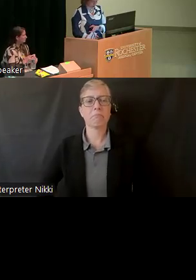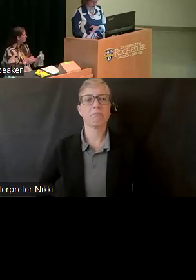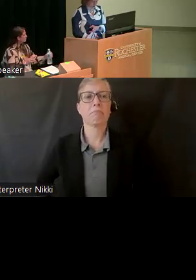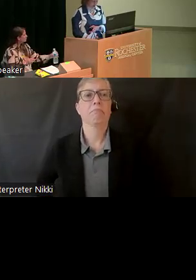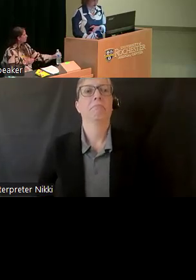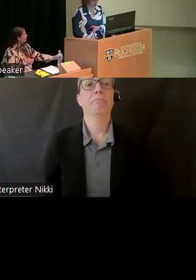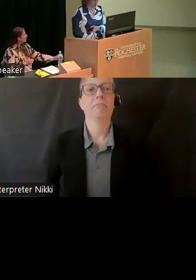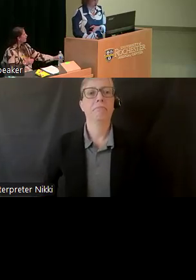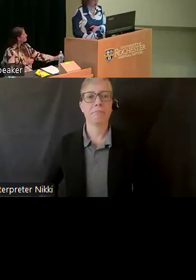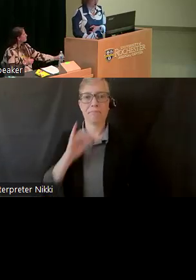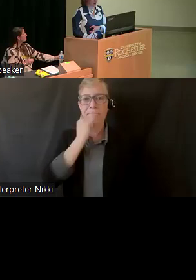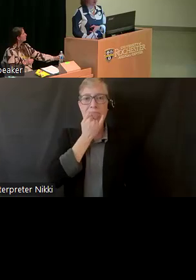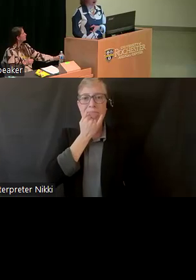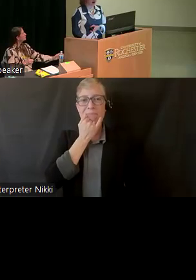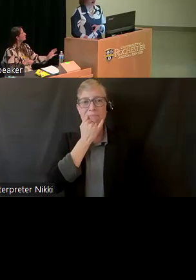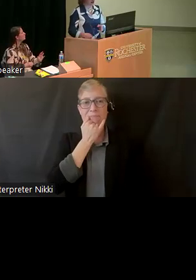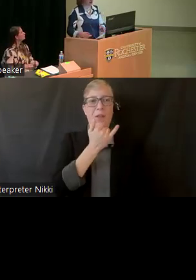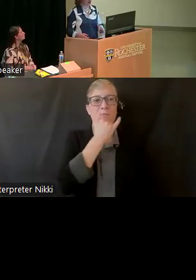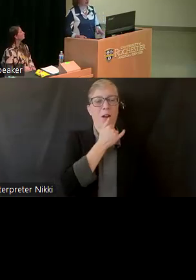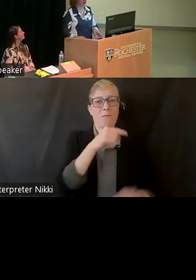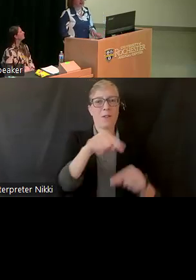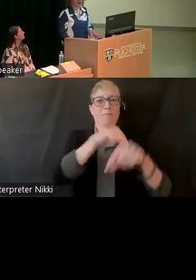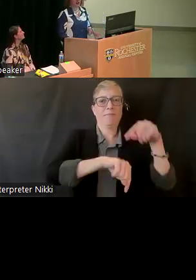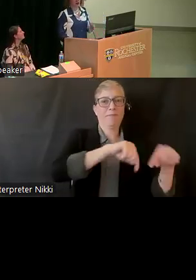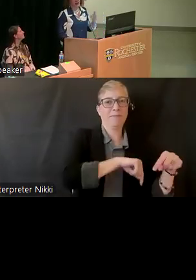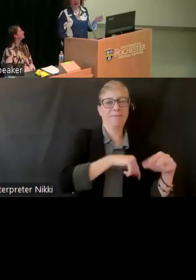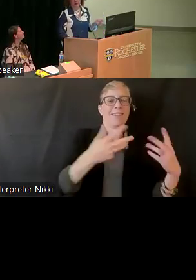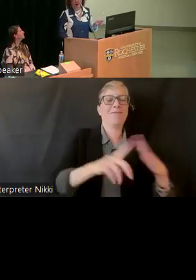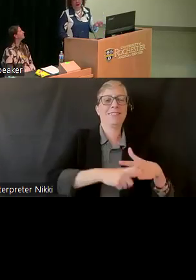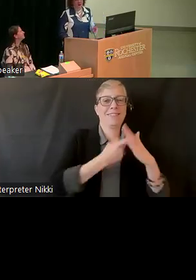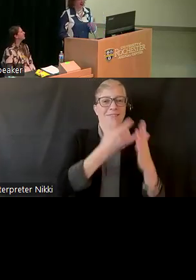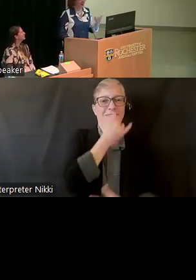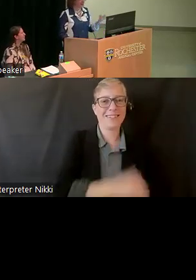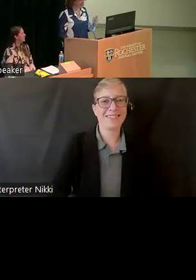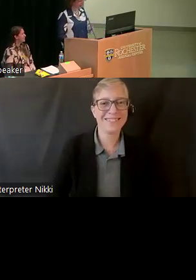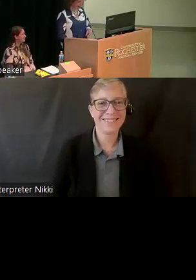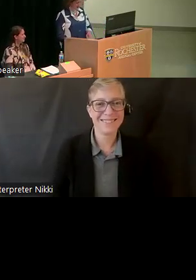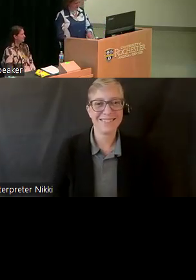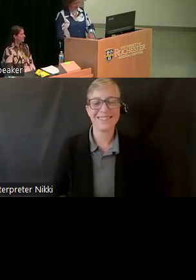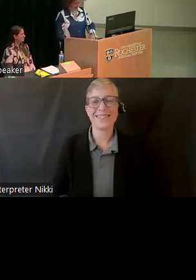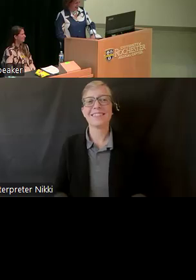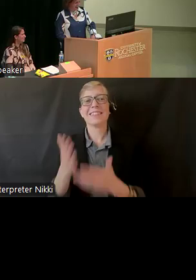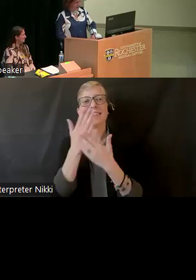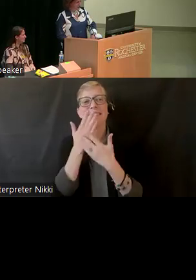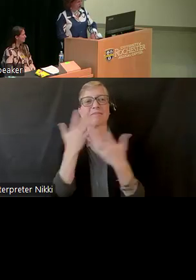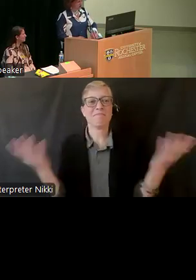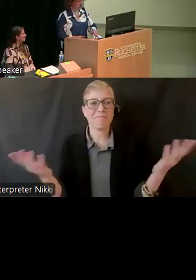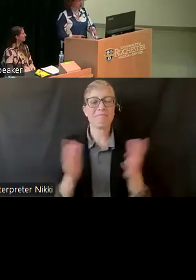oops going the wrong way i already started wrong so thank you Sapora because you um introduced me